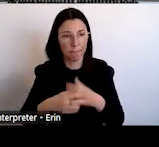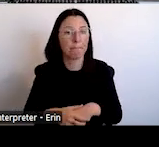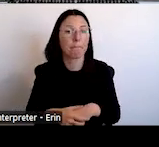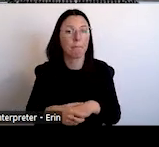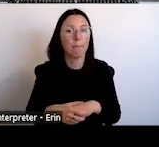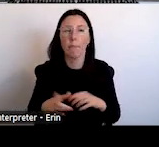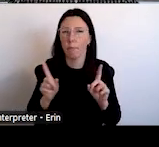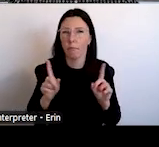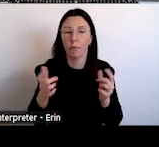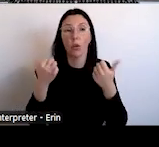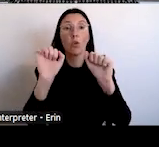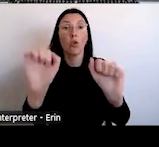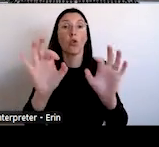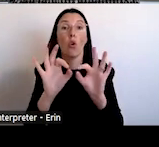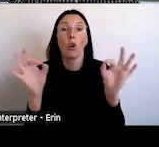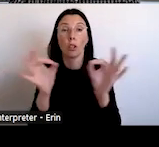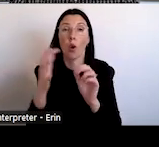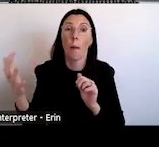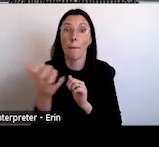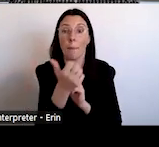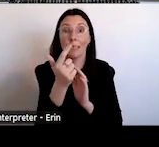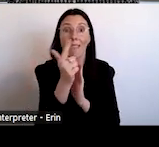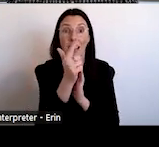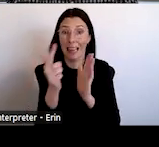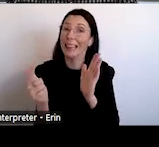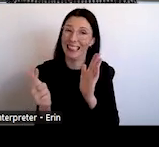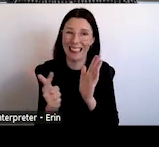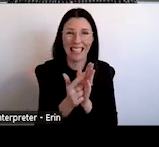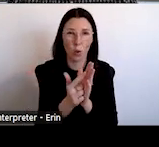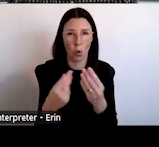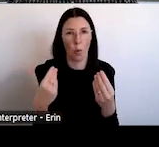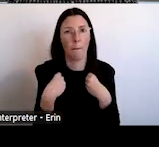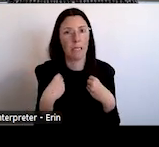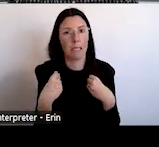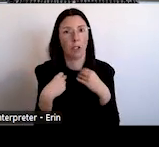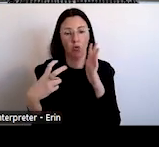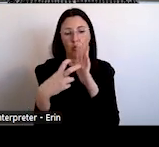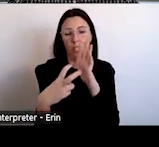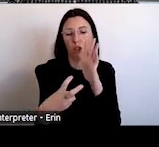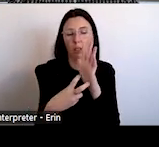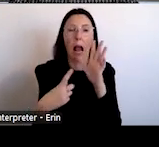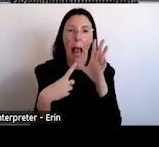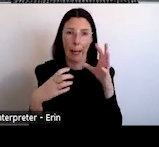must be a legally constituted entity with an Australian business number. As I mentioned,